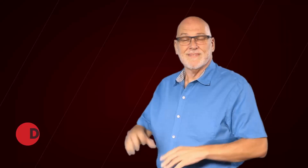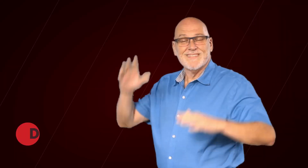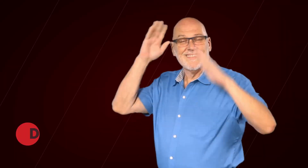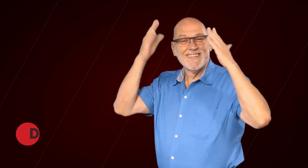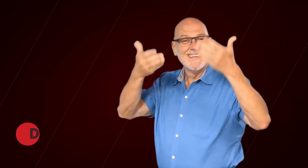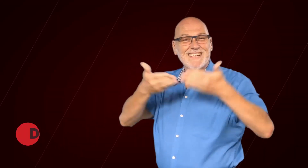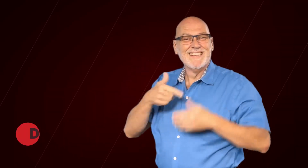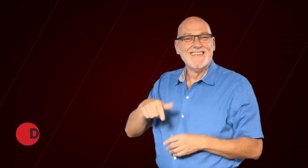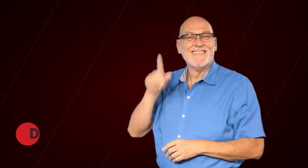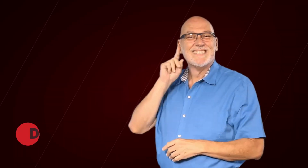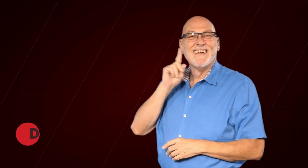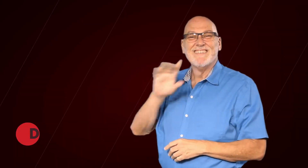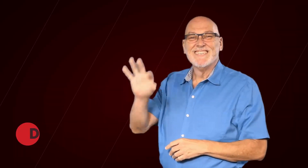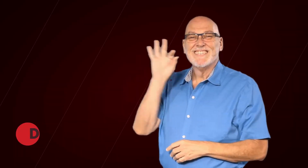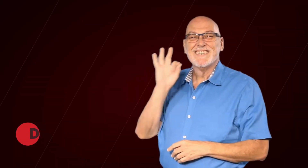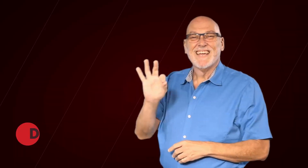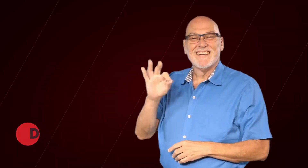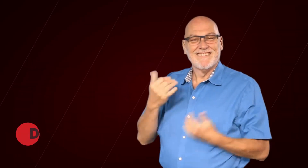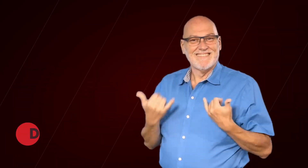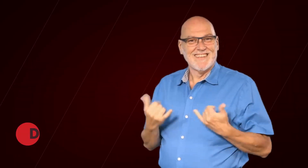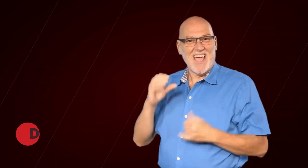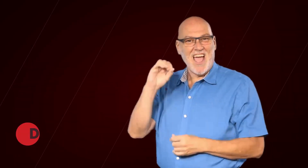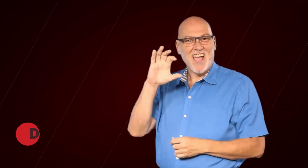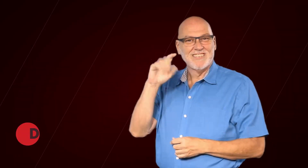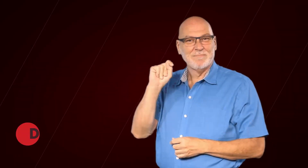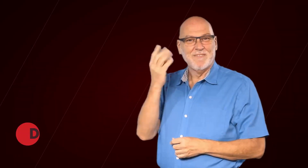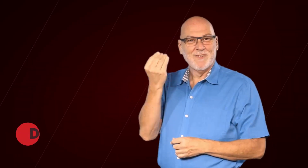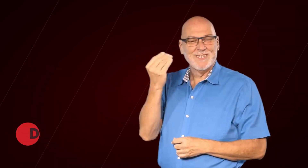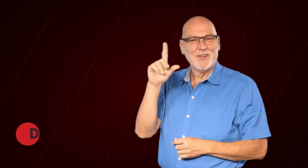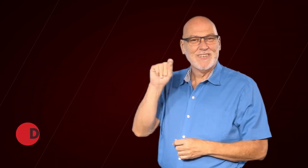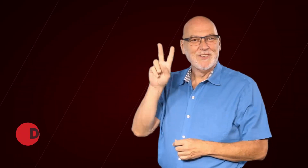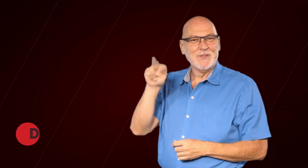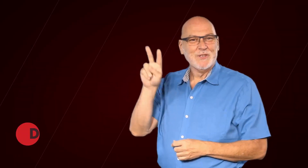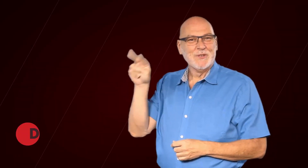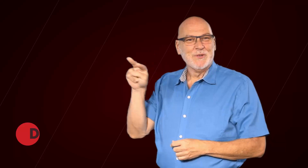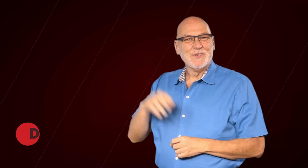[Anselmo]: Hello! This is DeafDots, 14 October 2022.